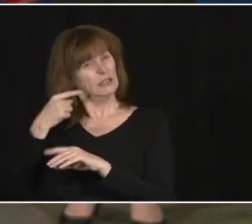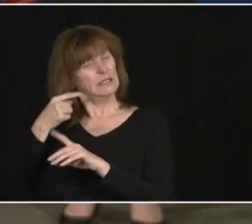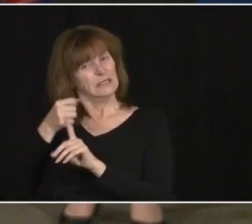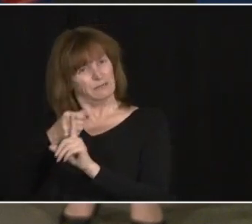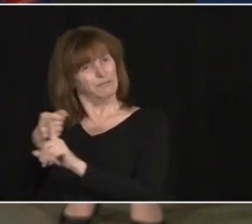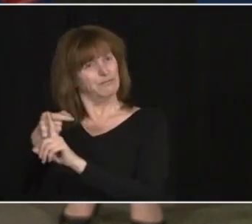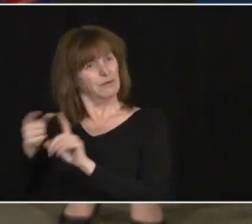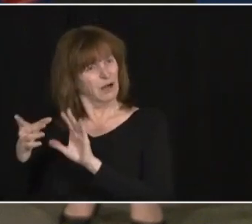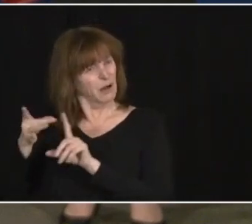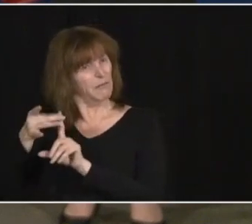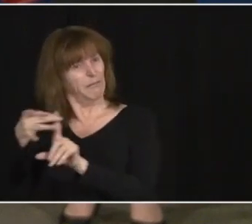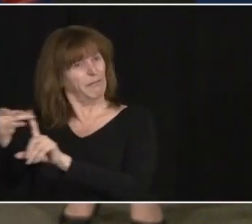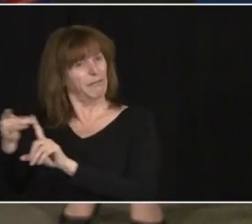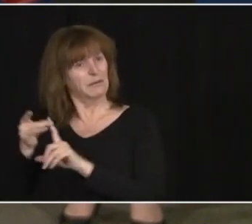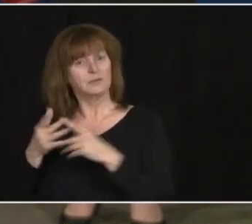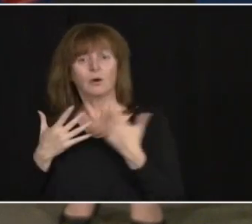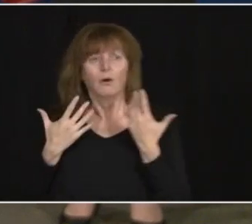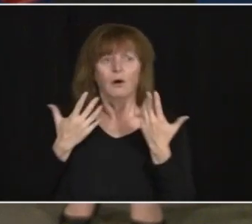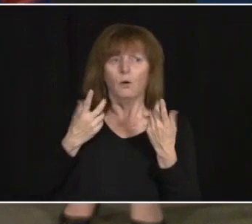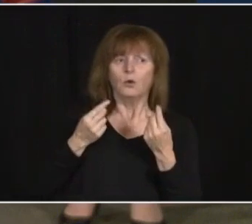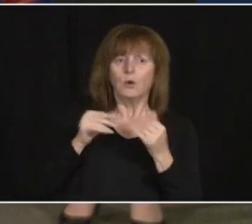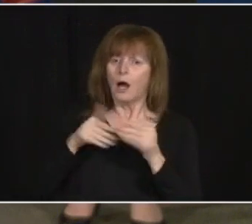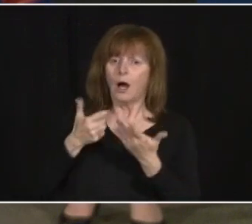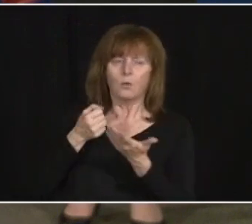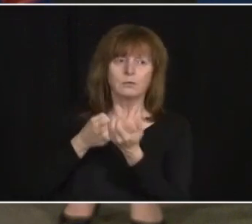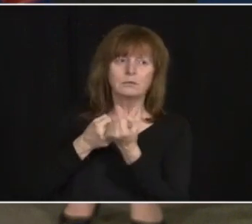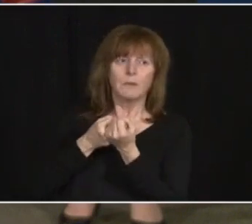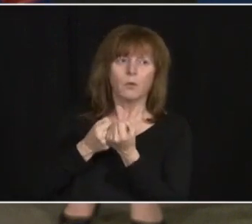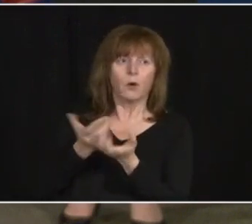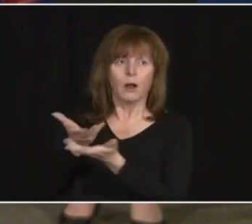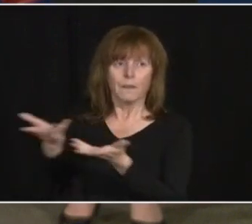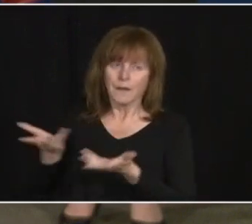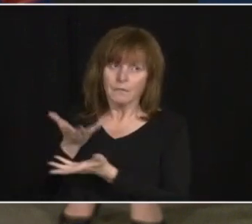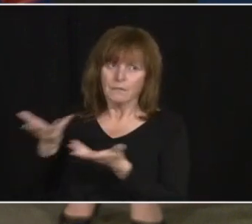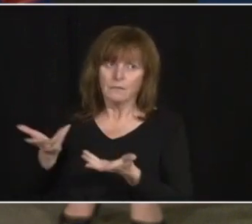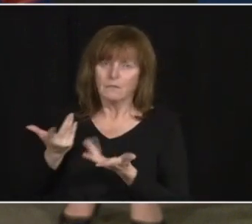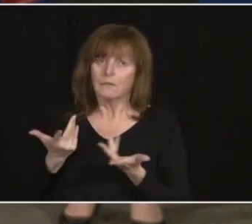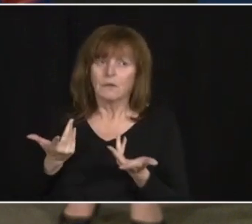And why have we not been collecting data